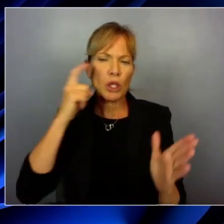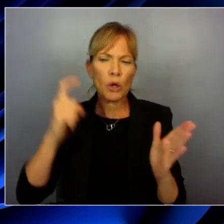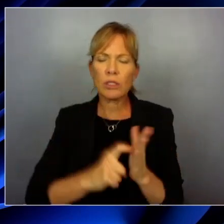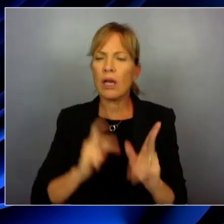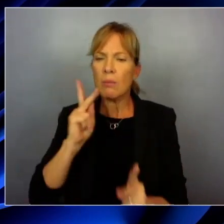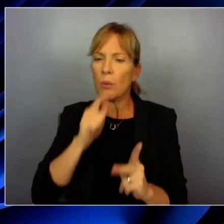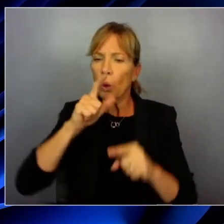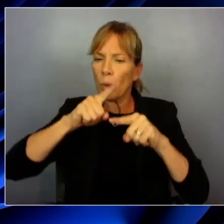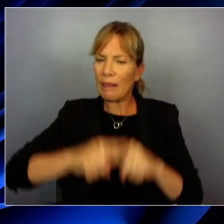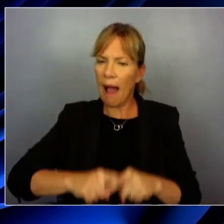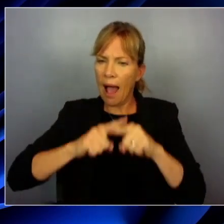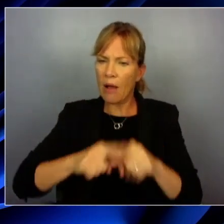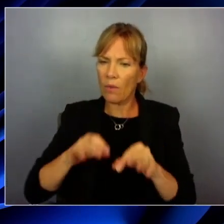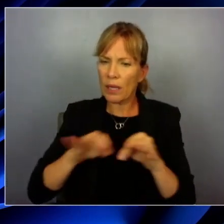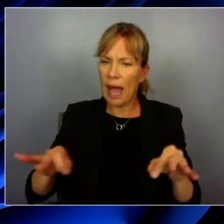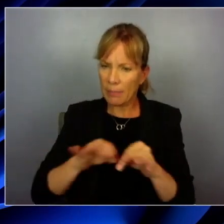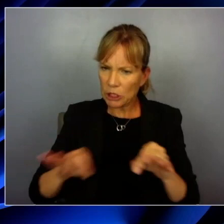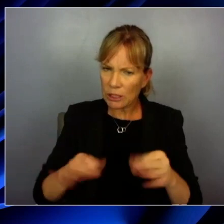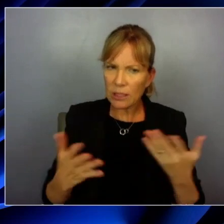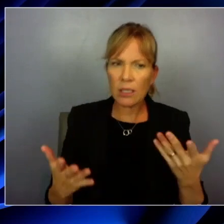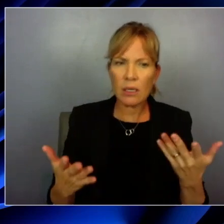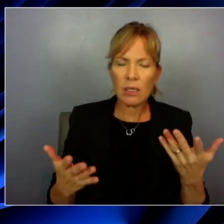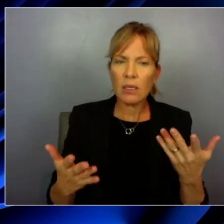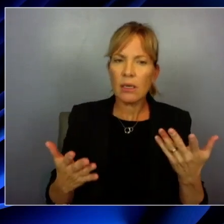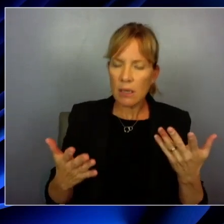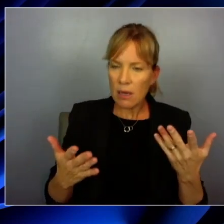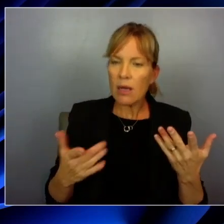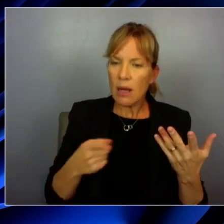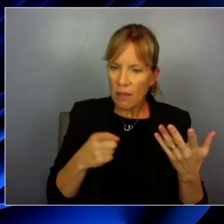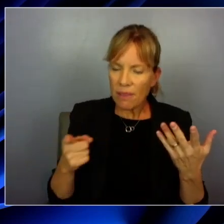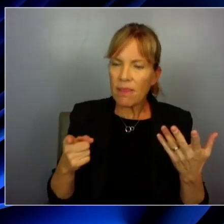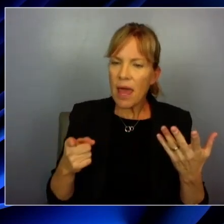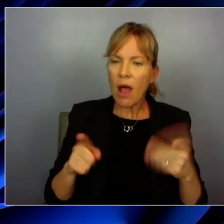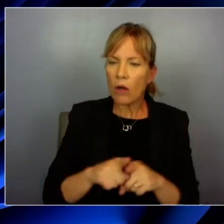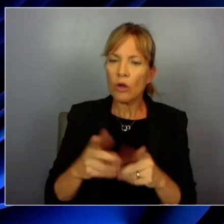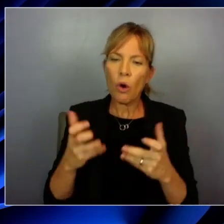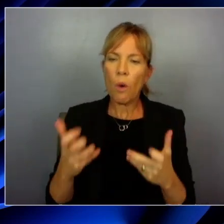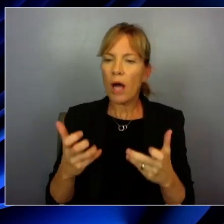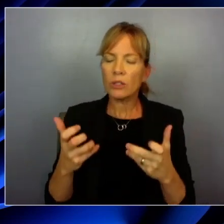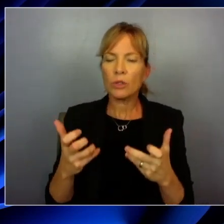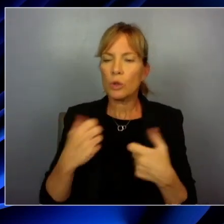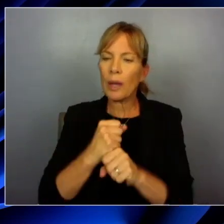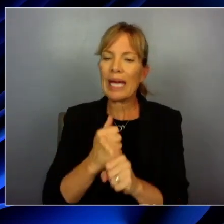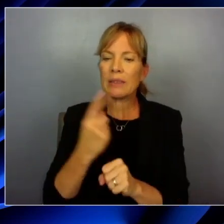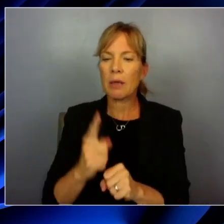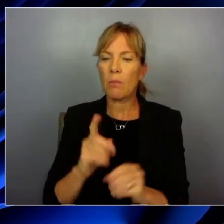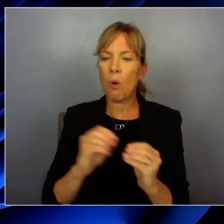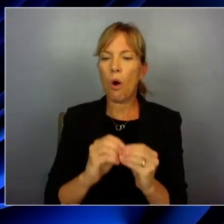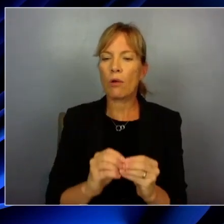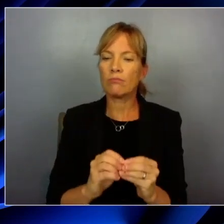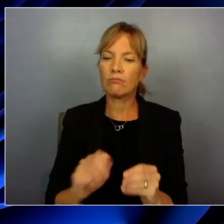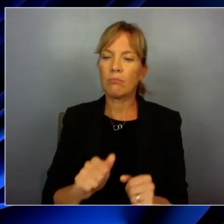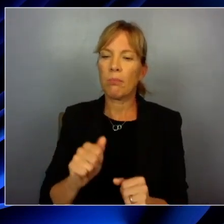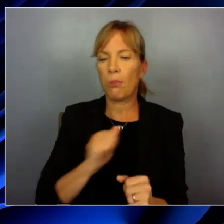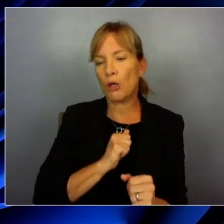who rely on captions. They also want to just create something that's personal to them and maybe you know subtle you know,